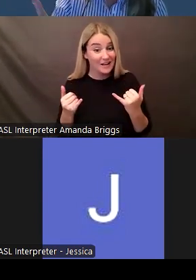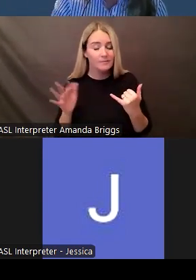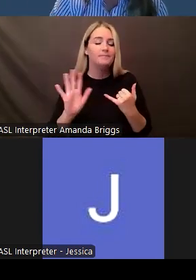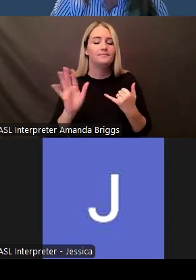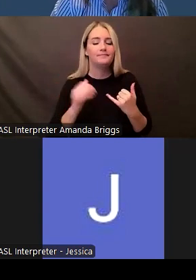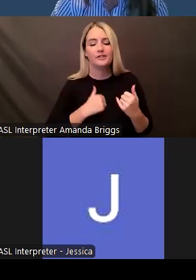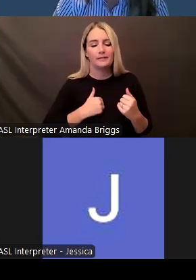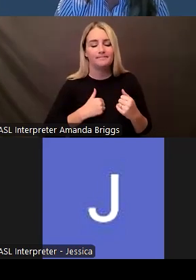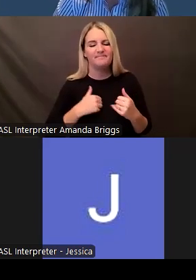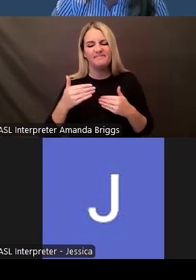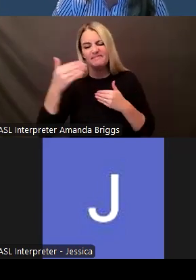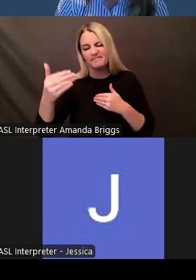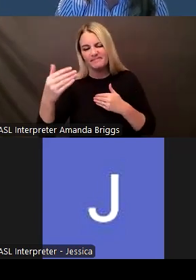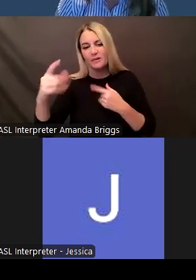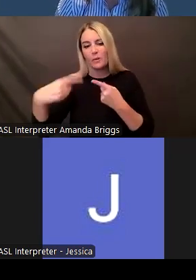But now, sorry, as of January 1st, 2027,